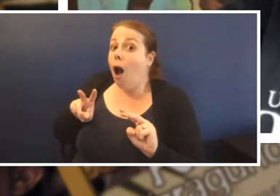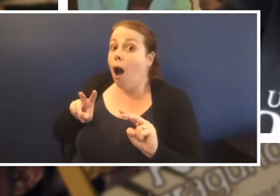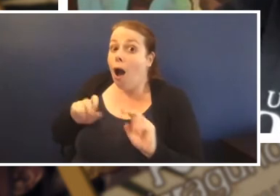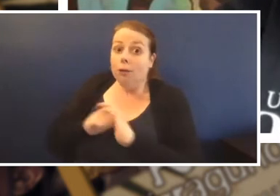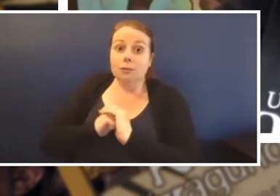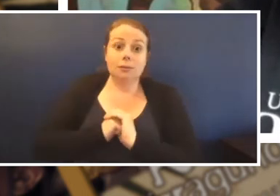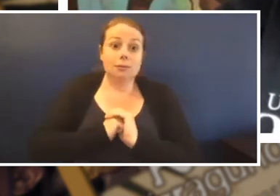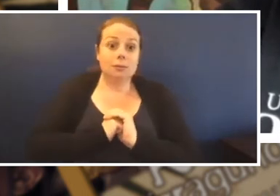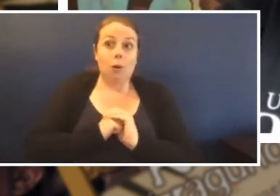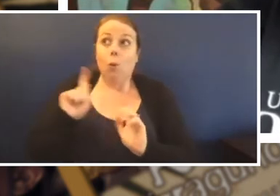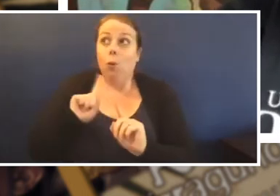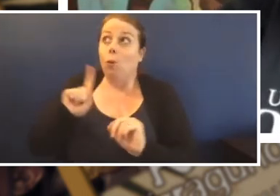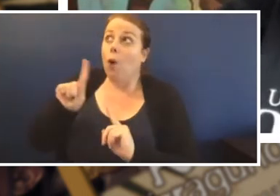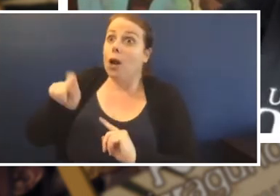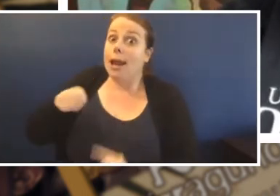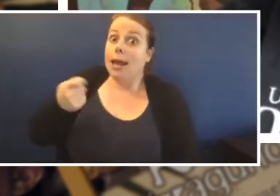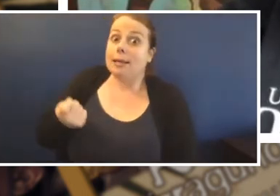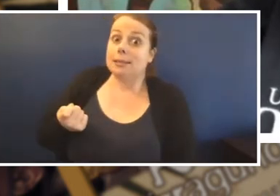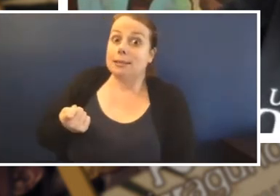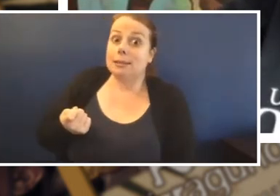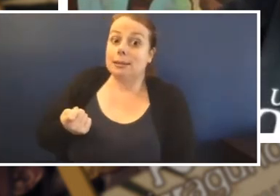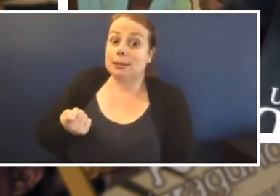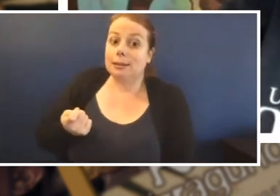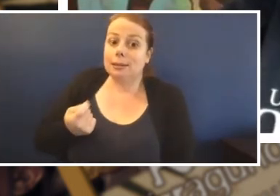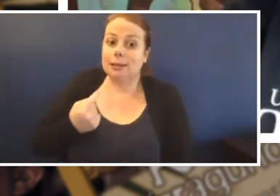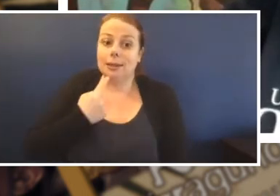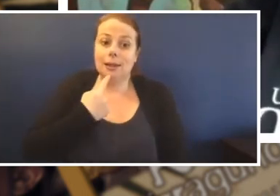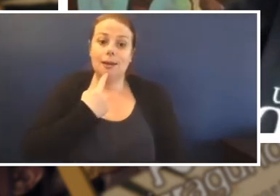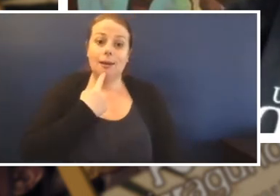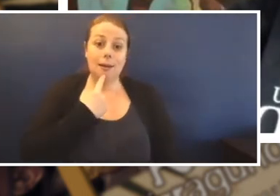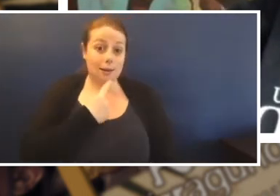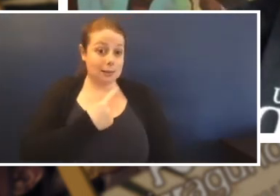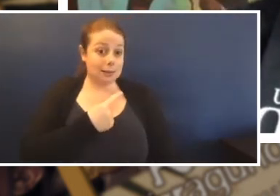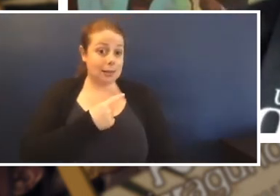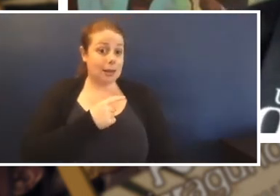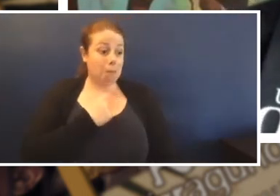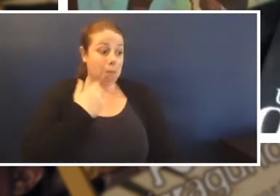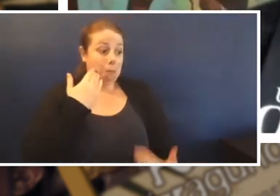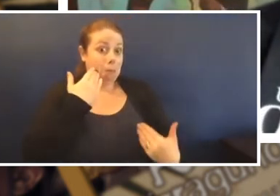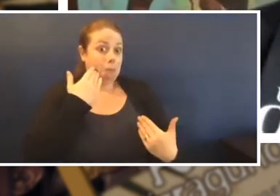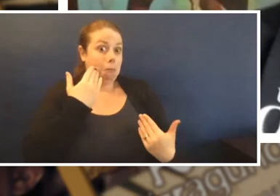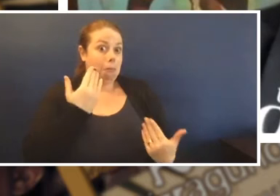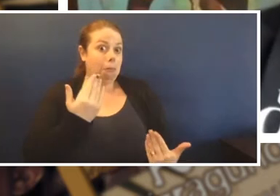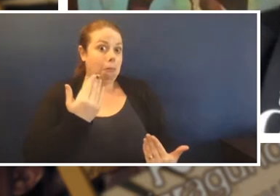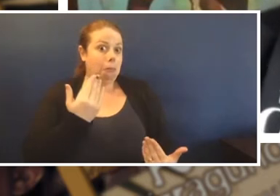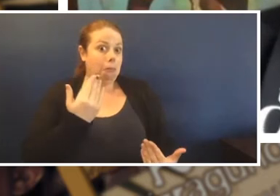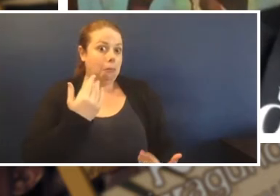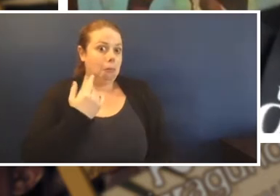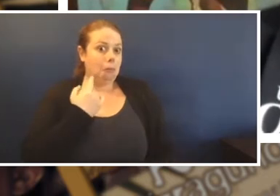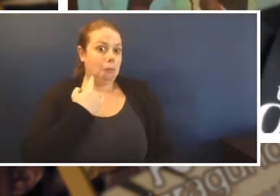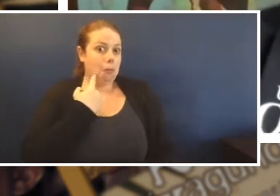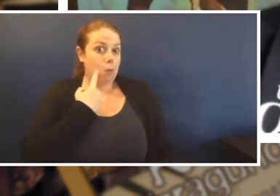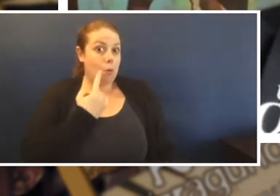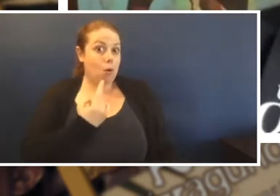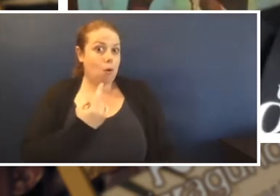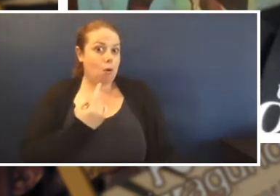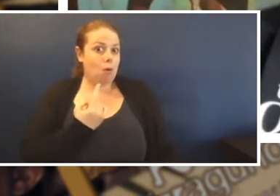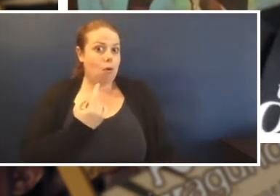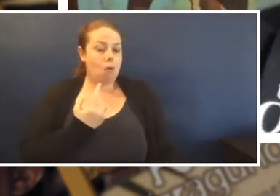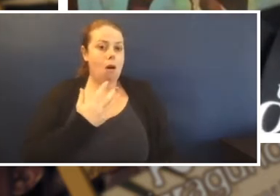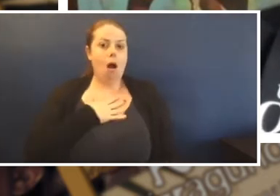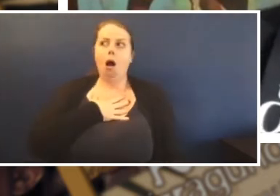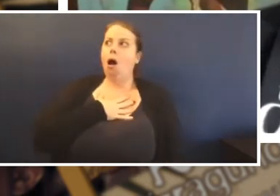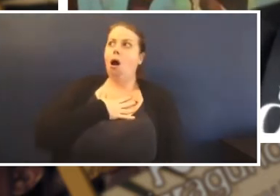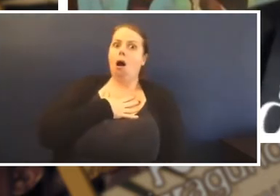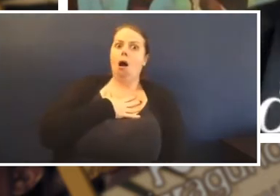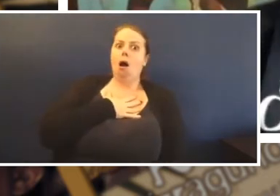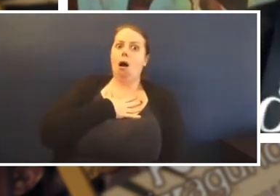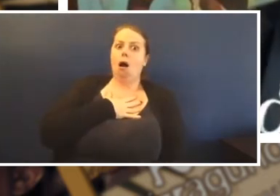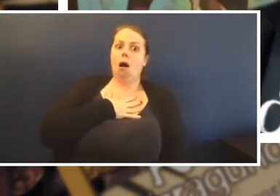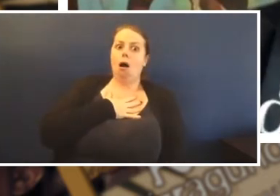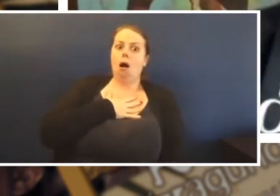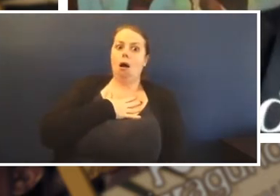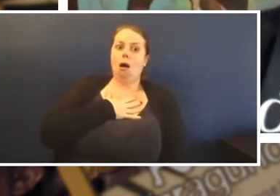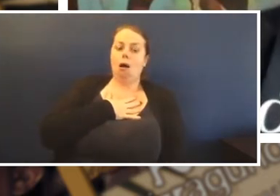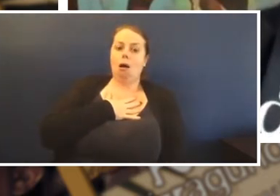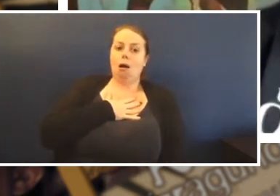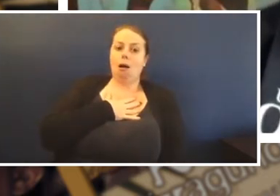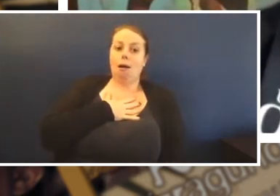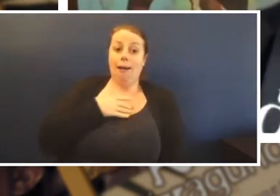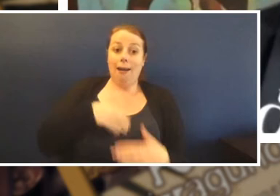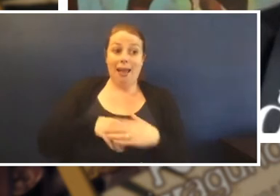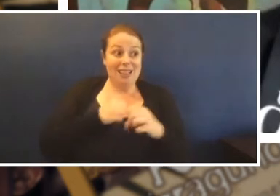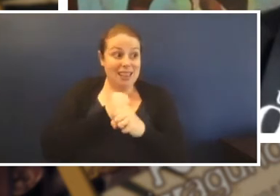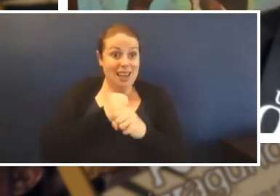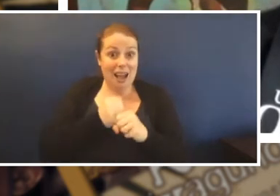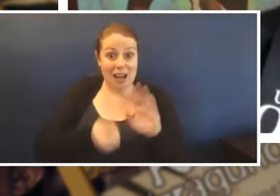then what happened?', I said, 'tomorrow', She goes, 'oh'. Even in the car to school she'd be talking about.